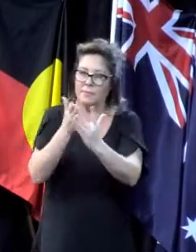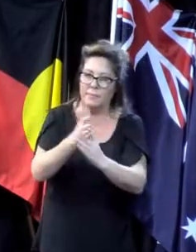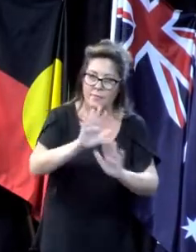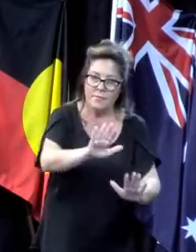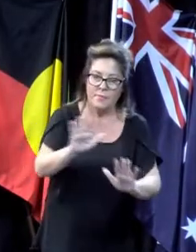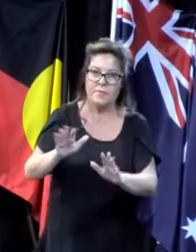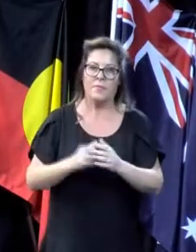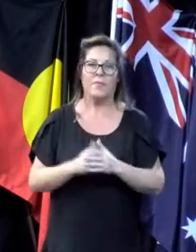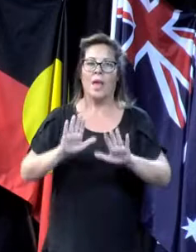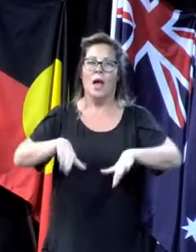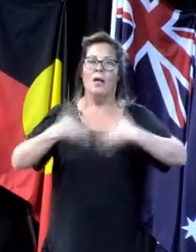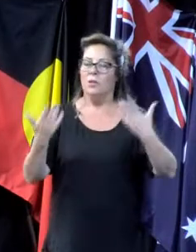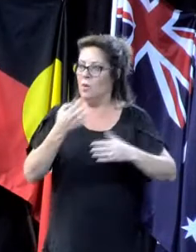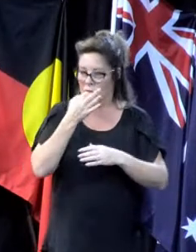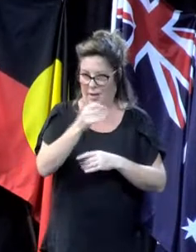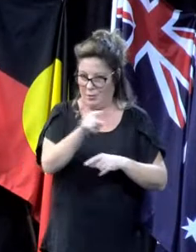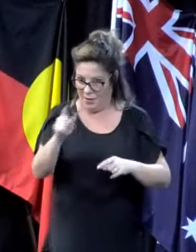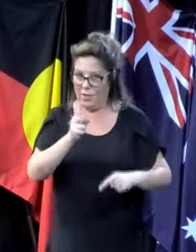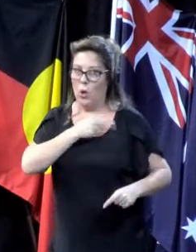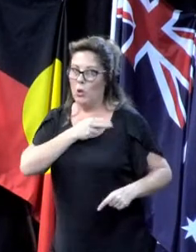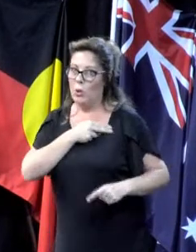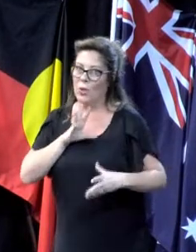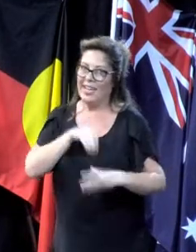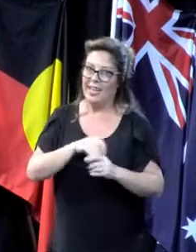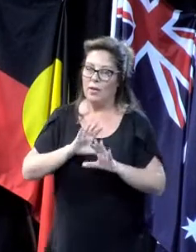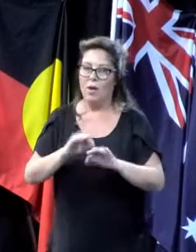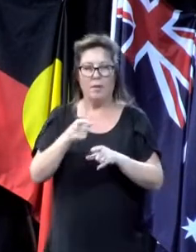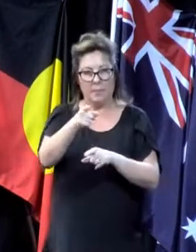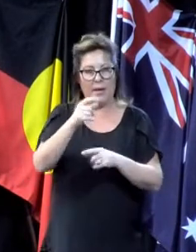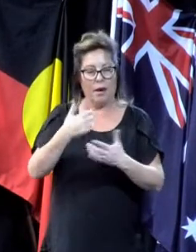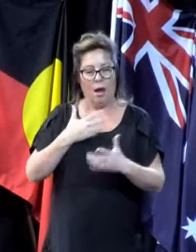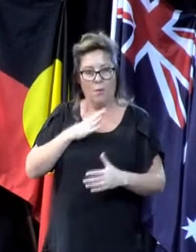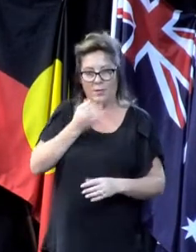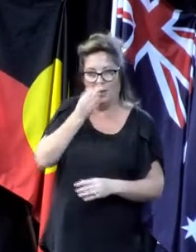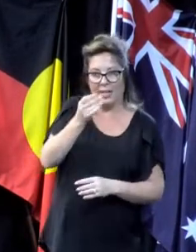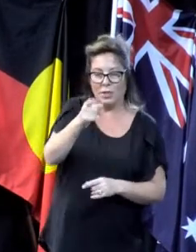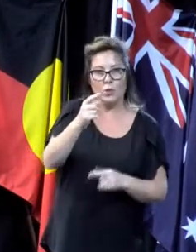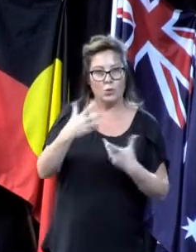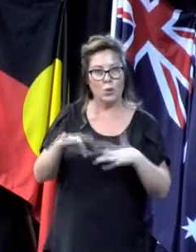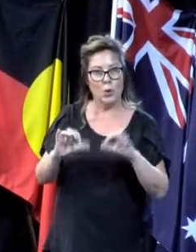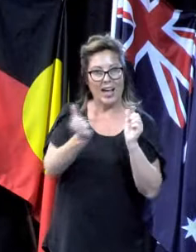but I do want to ask, do you agree with the position of the Queensland Teachers’ Union on inclusive education?